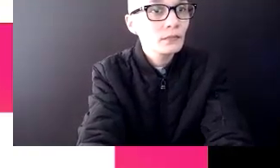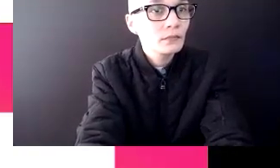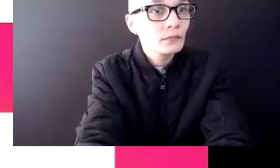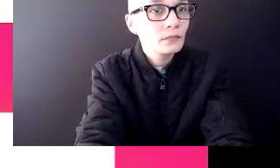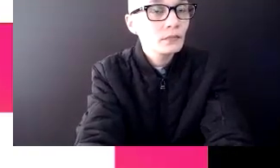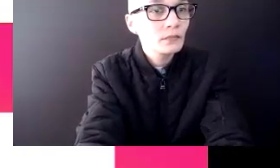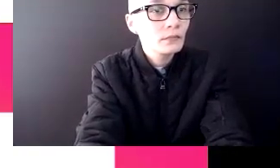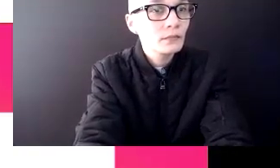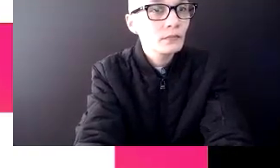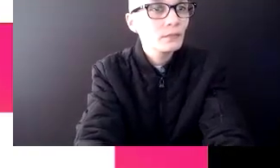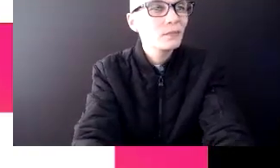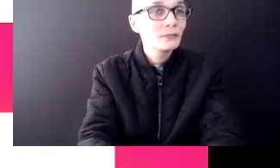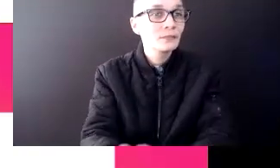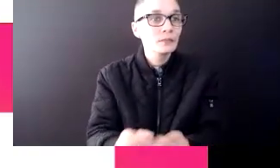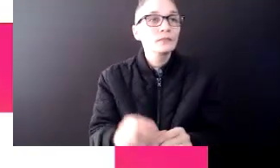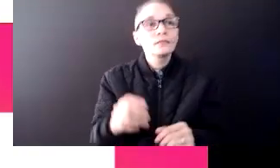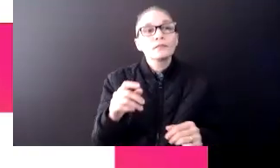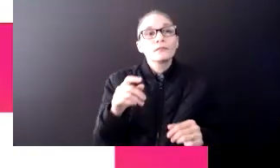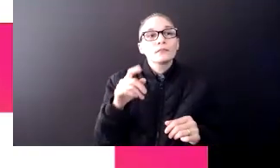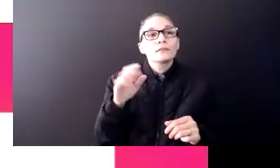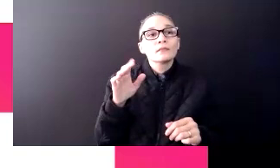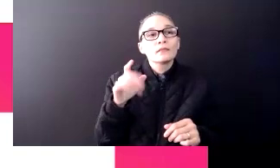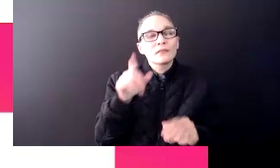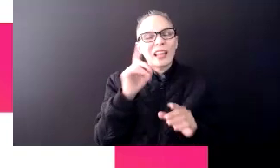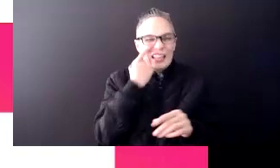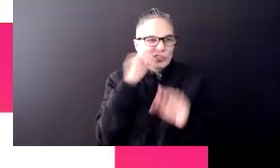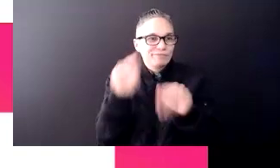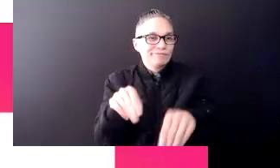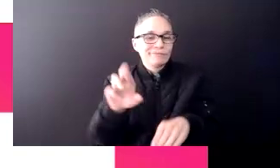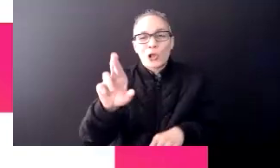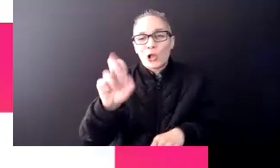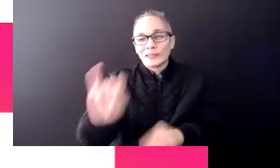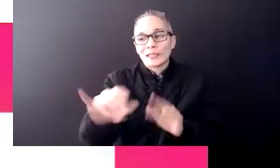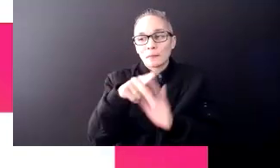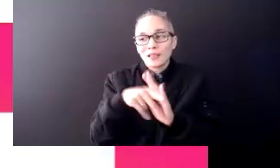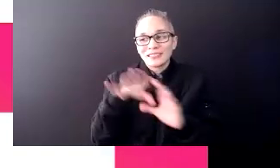I also placed the RSI policy in the chat for you to download and save,